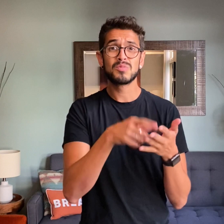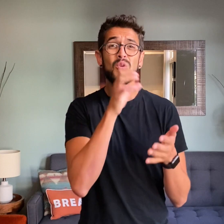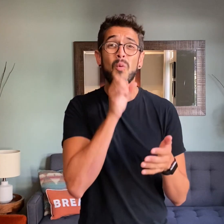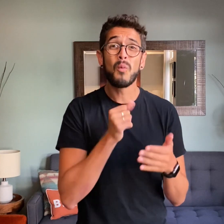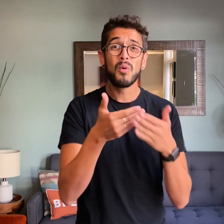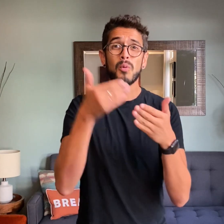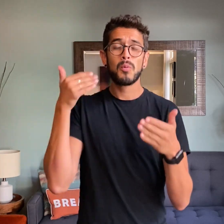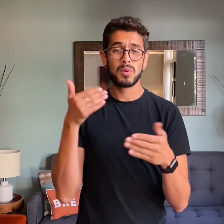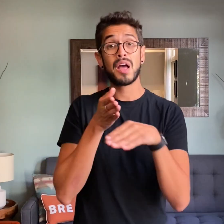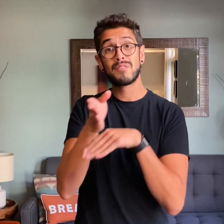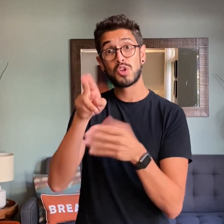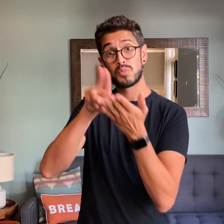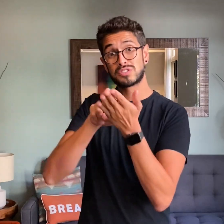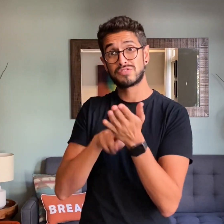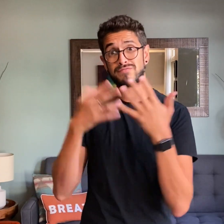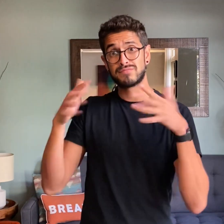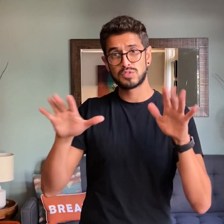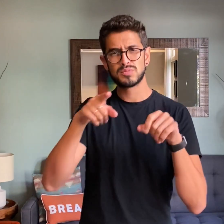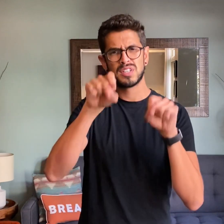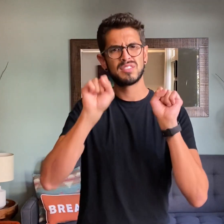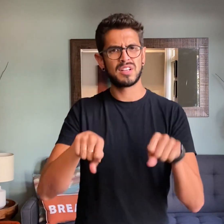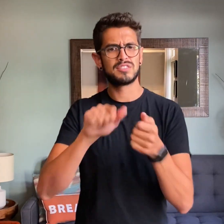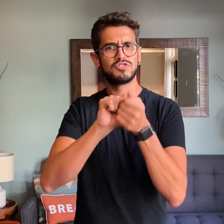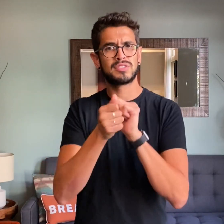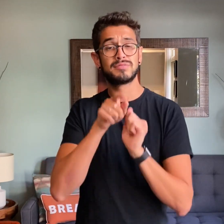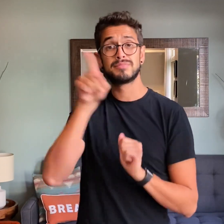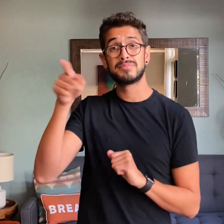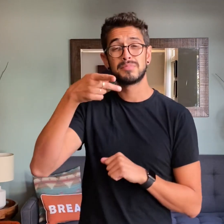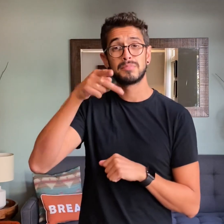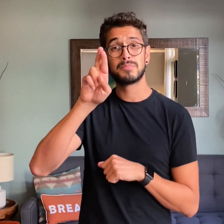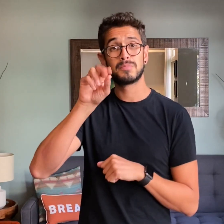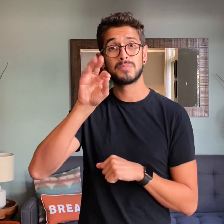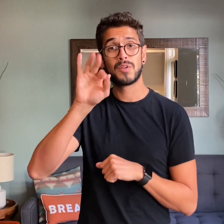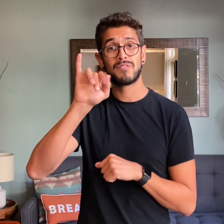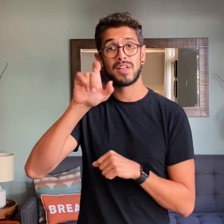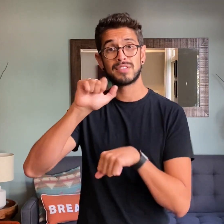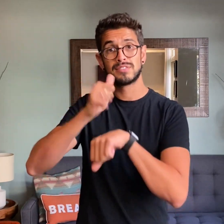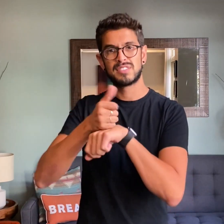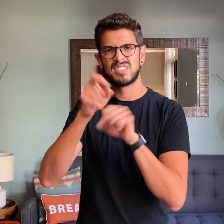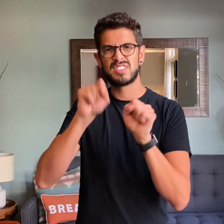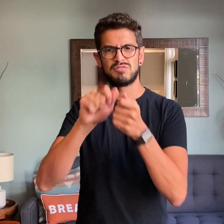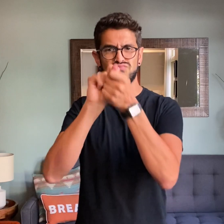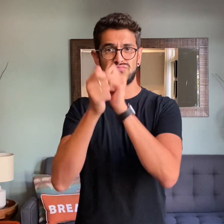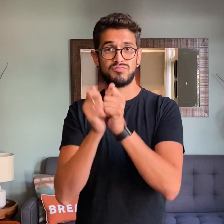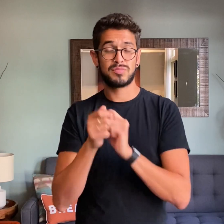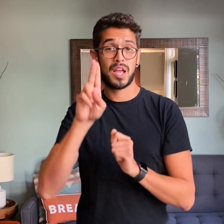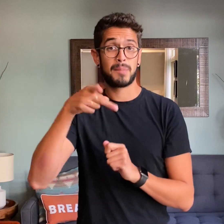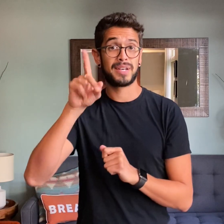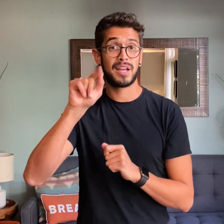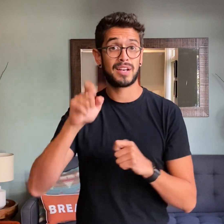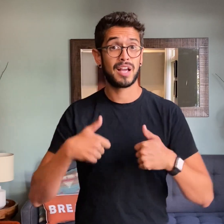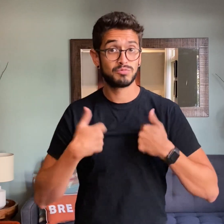make sure it matches your ID. You can always change your address in my profile settings later if you need to.